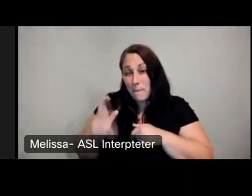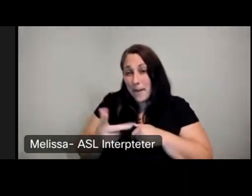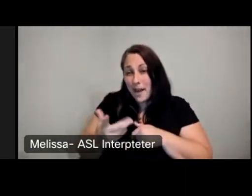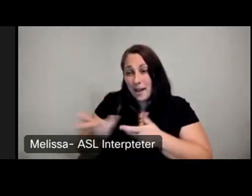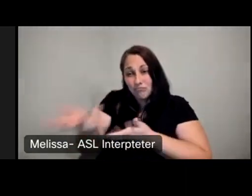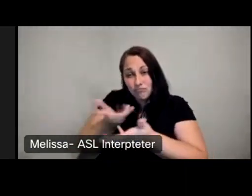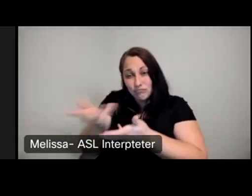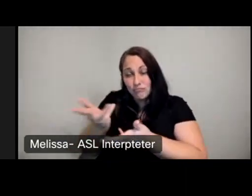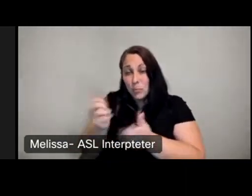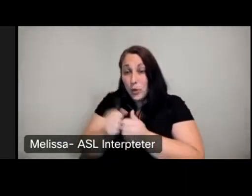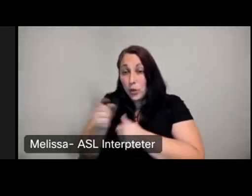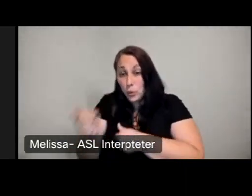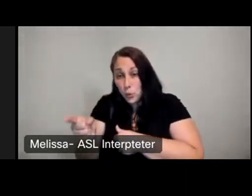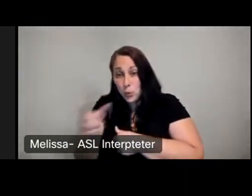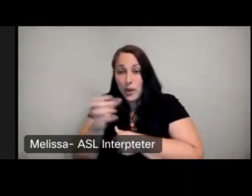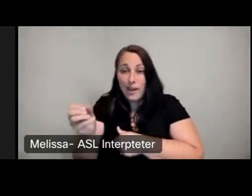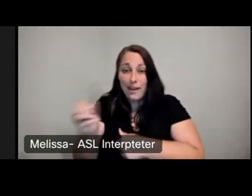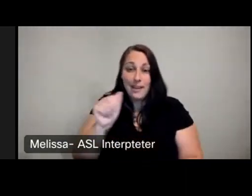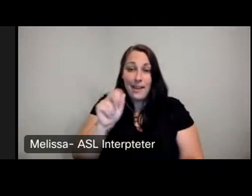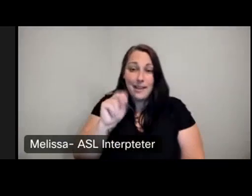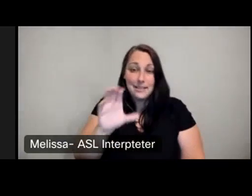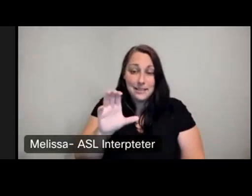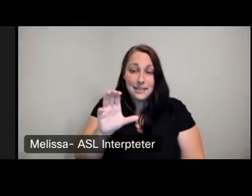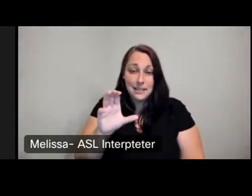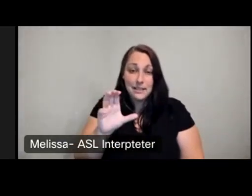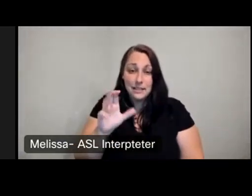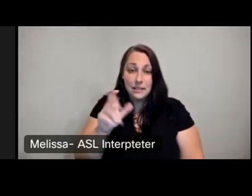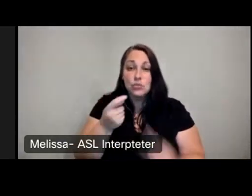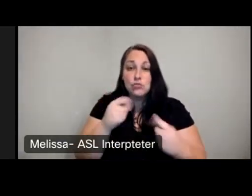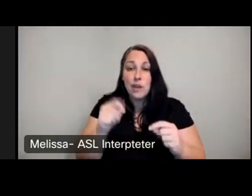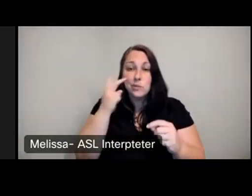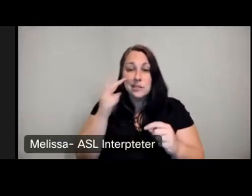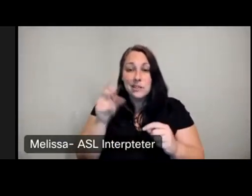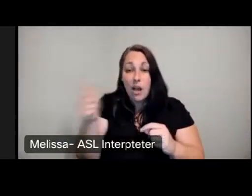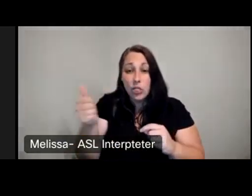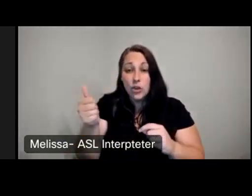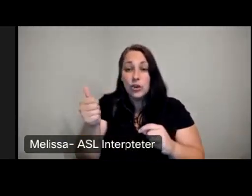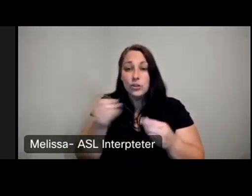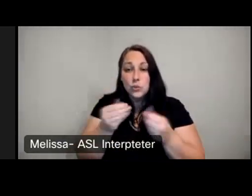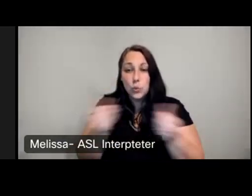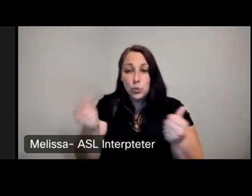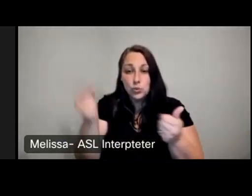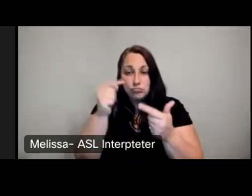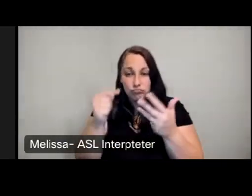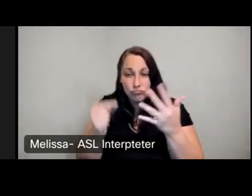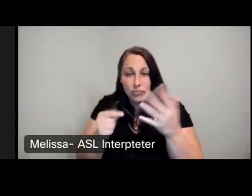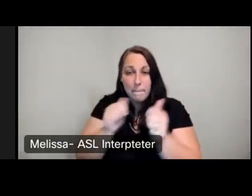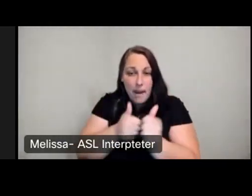the ANC to revisit other solutions for an alternative turnaround point for the route